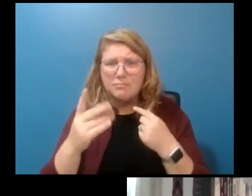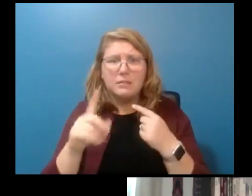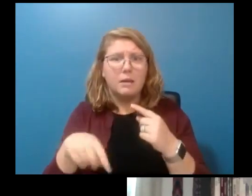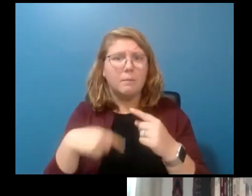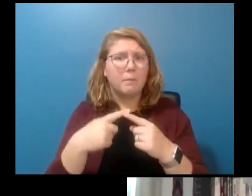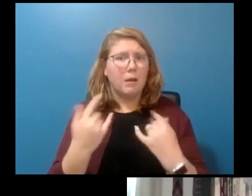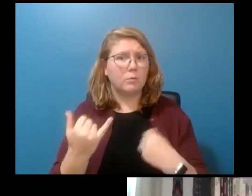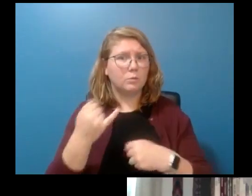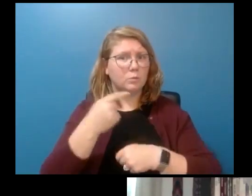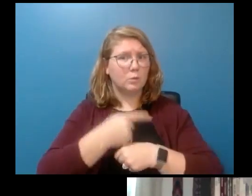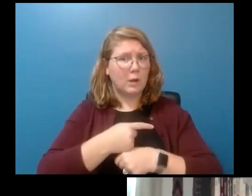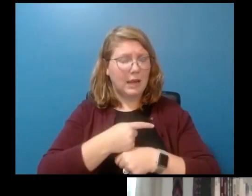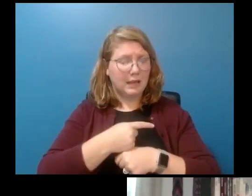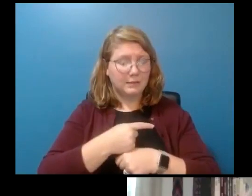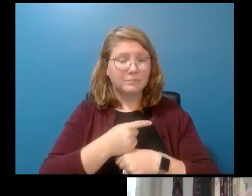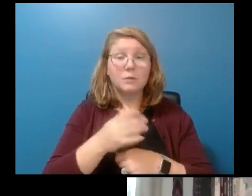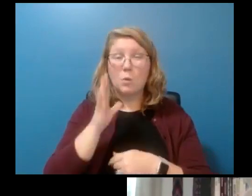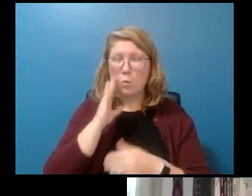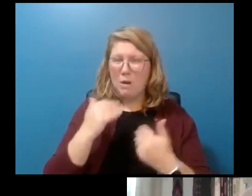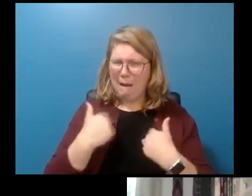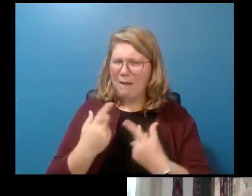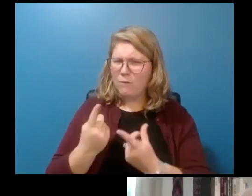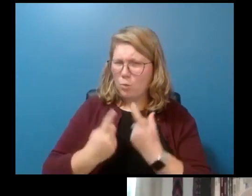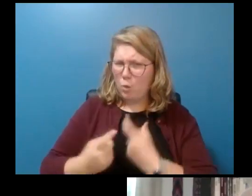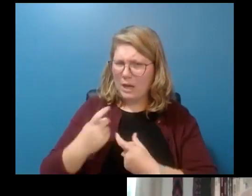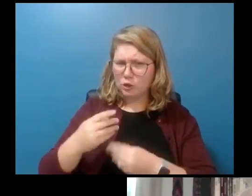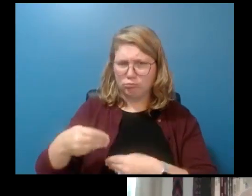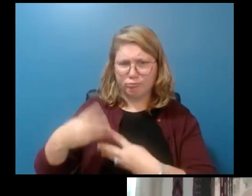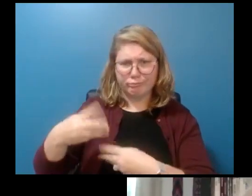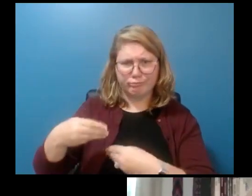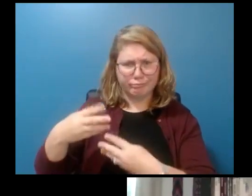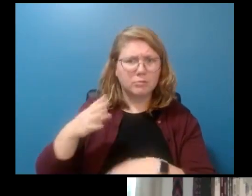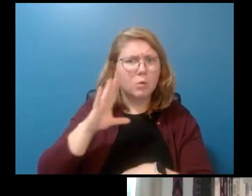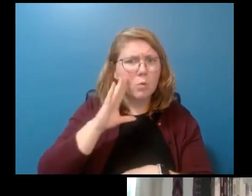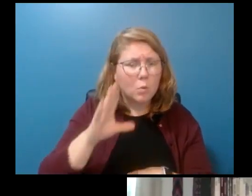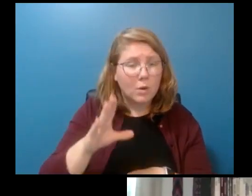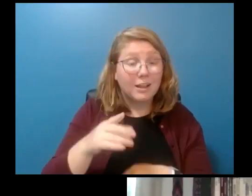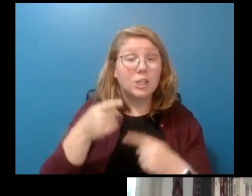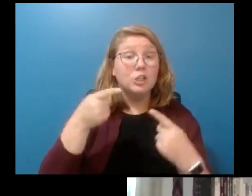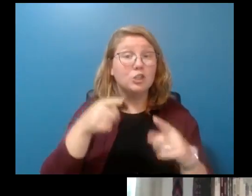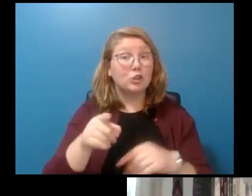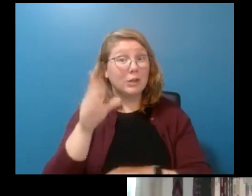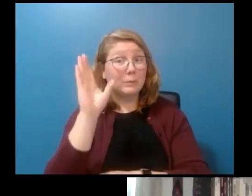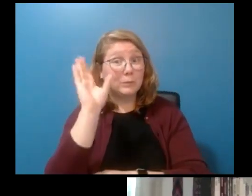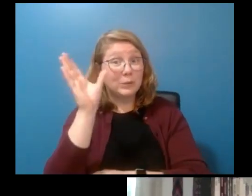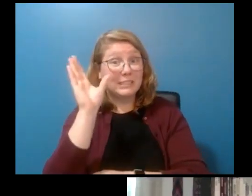proud to support mental health awareness month and invited Sue Abderholden from NAMI Minnesota